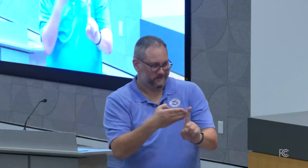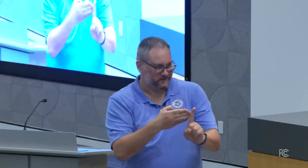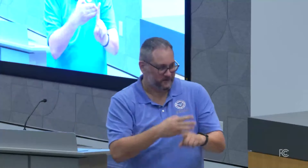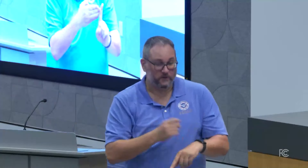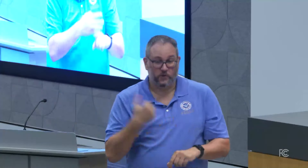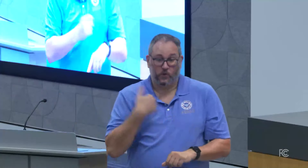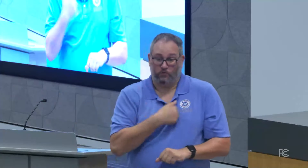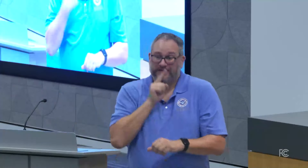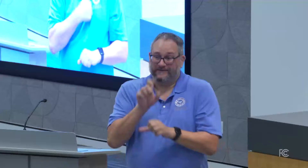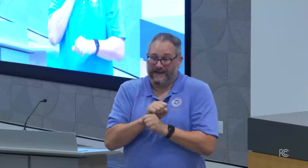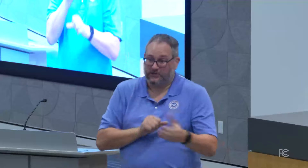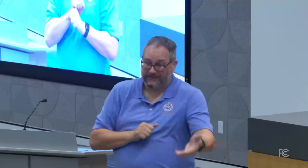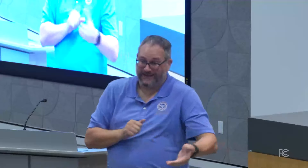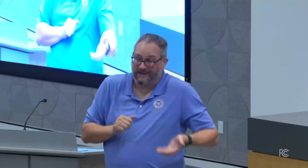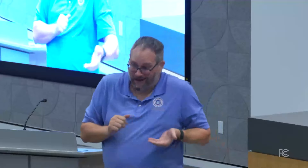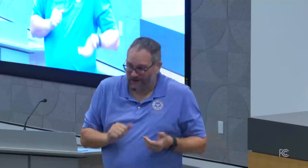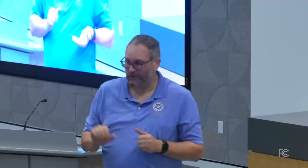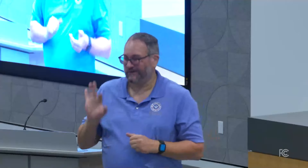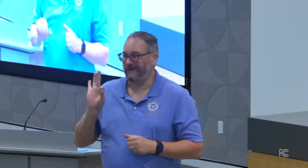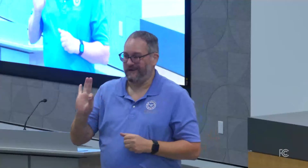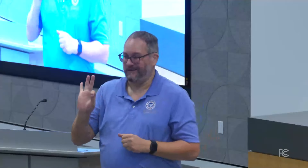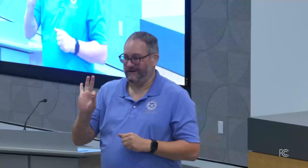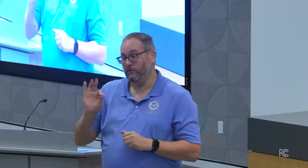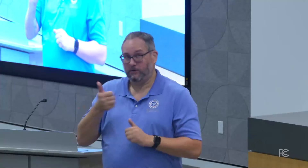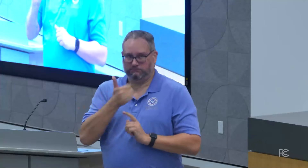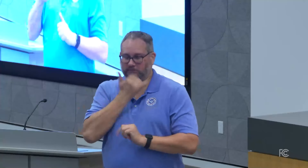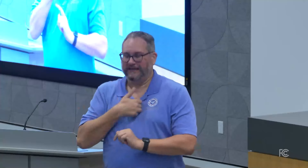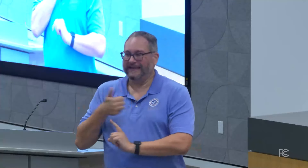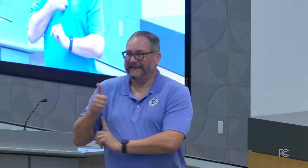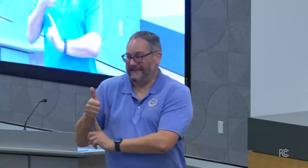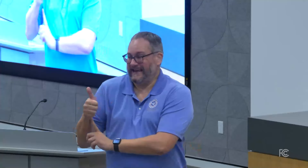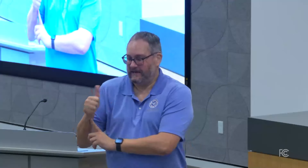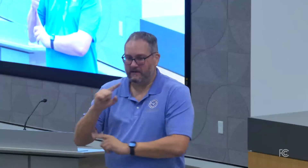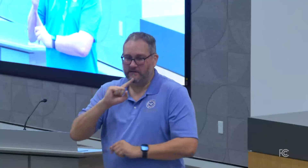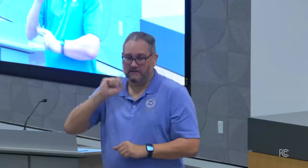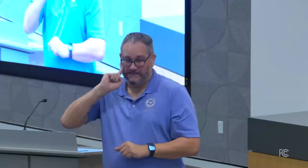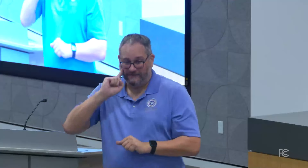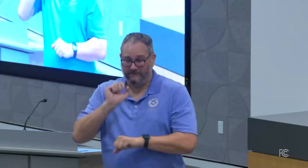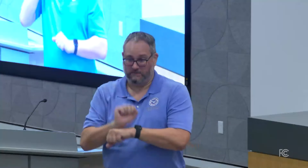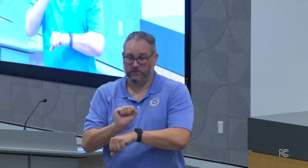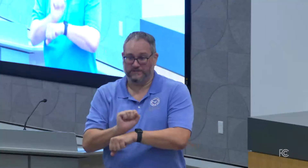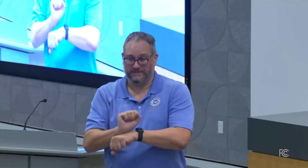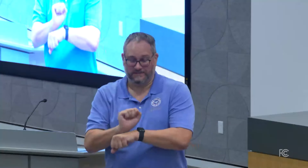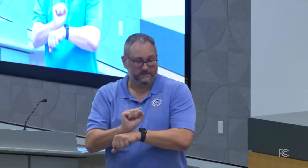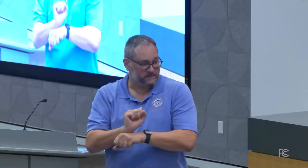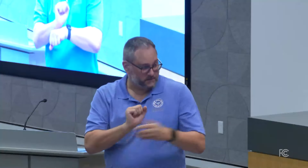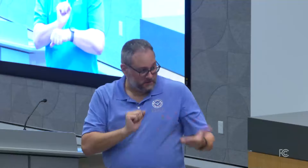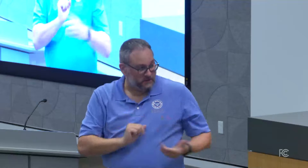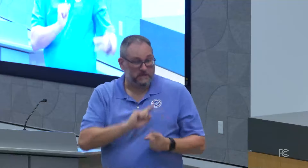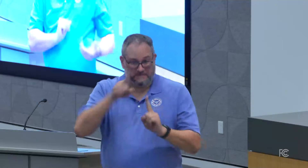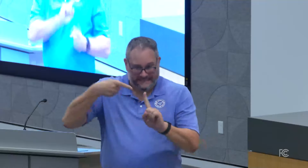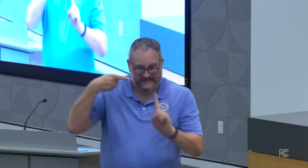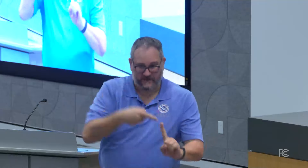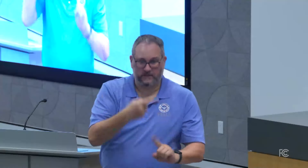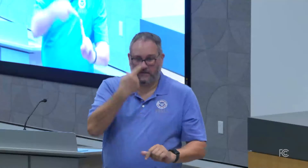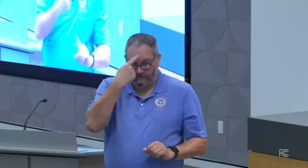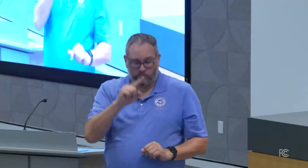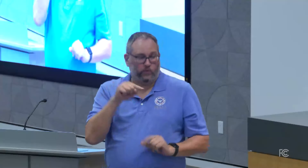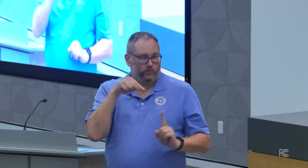THE HEARING PEOPLES' SURVIVORS WHO ARE CALLING IN FOR HELP. AND THEY ARE ABLE TO ACCESS THAT DIRECTLY.